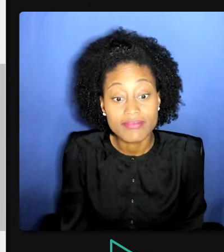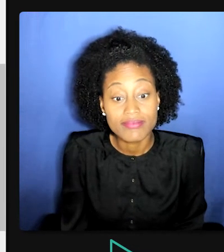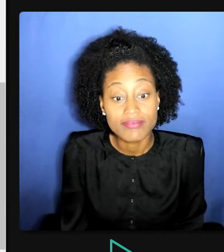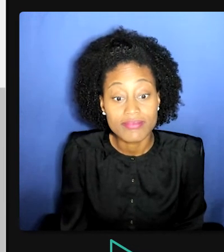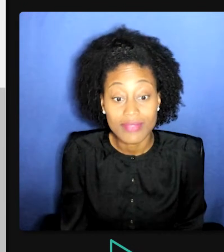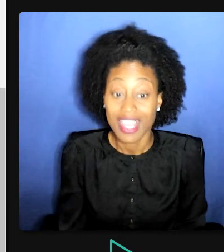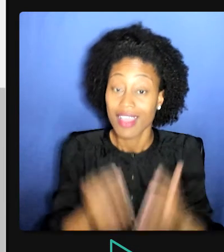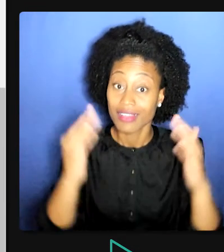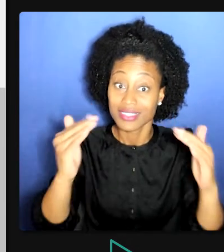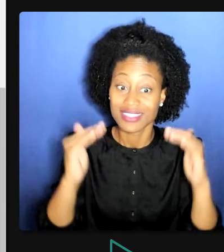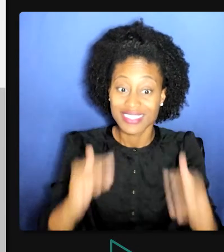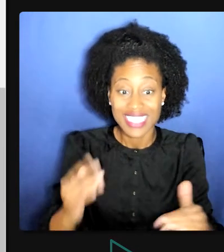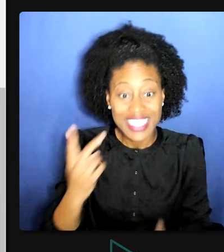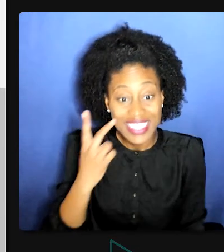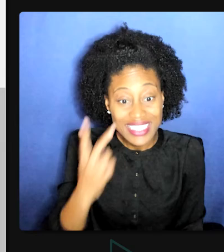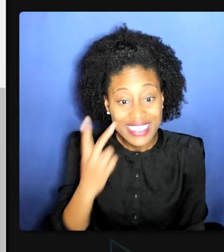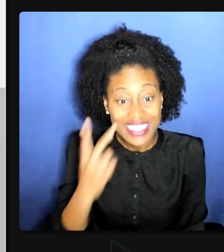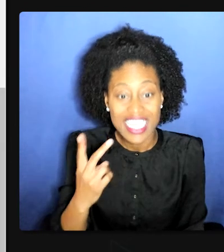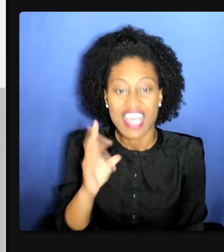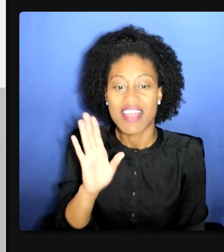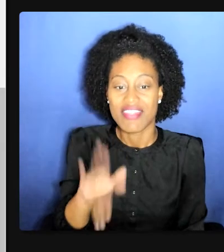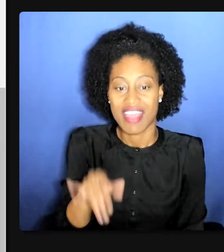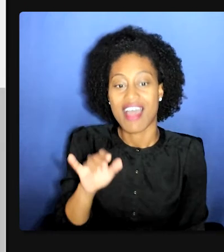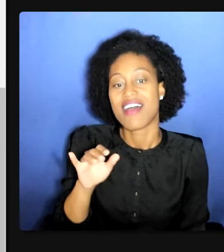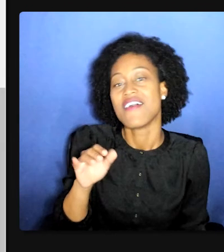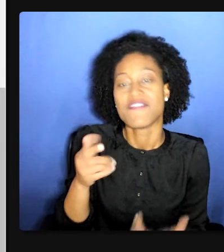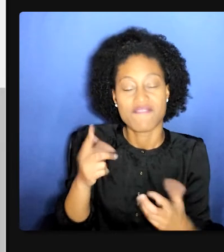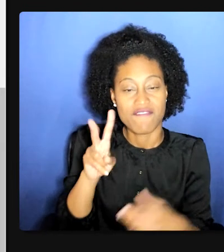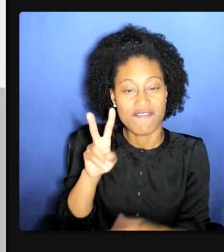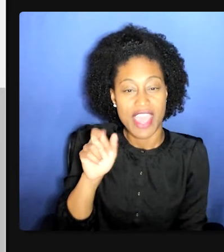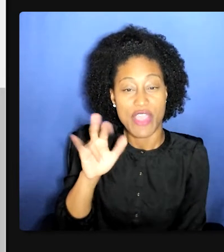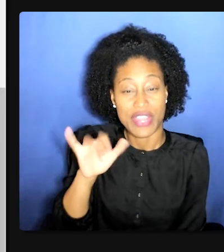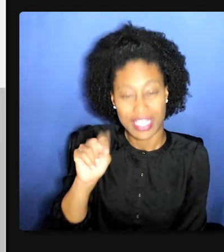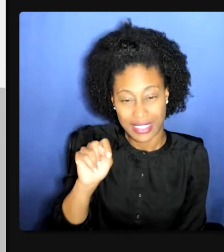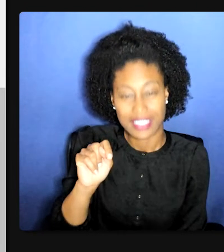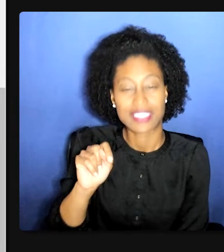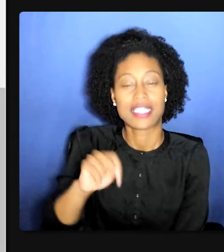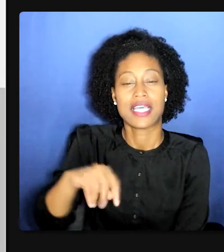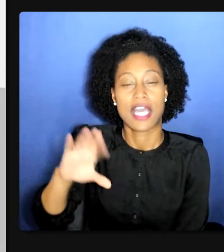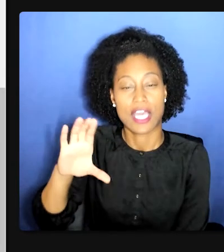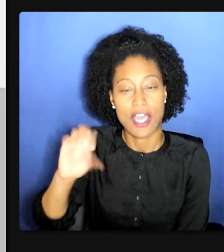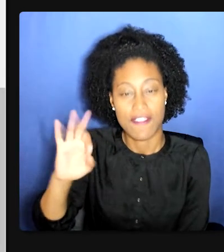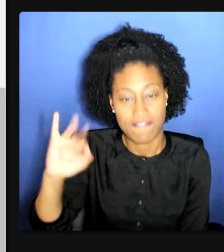Then here you will see the variant configuration with the control variant bringing in the primary title data